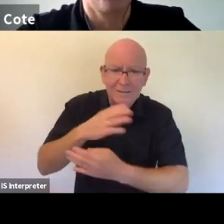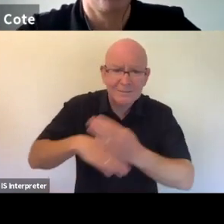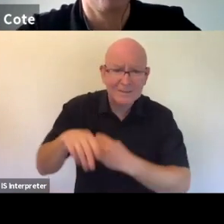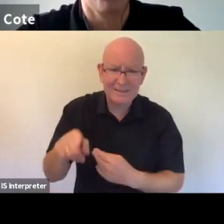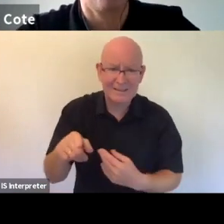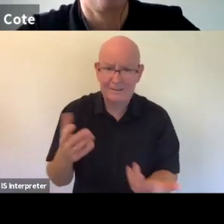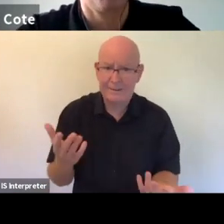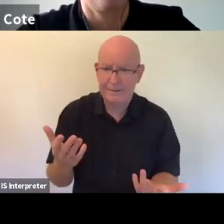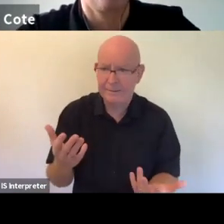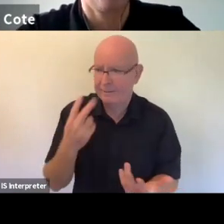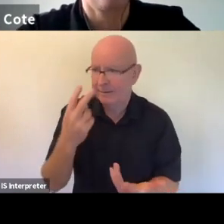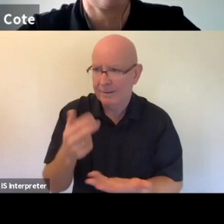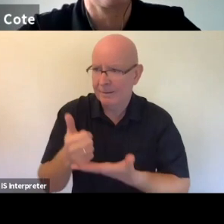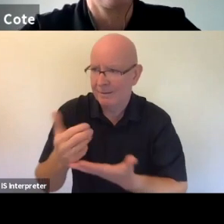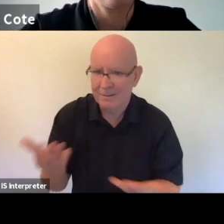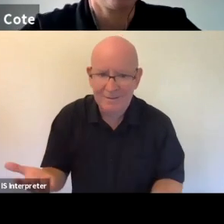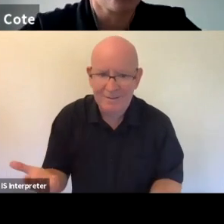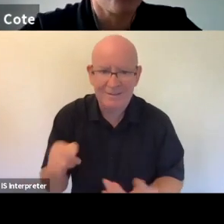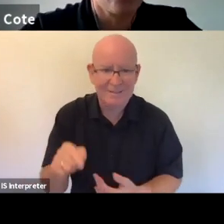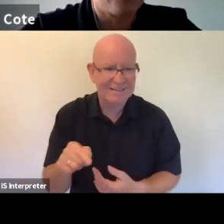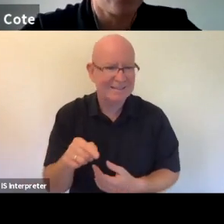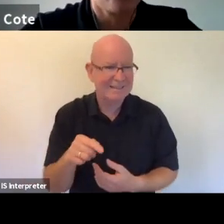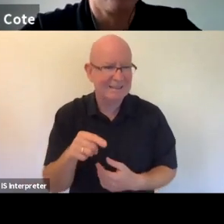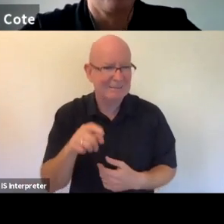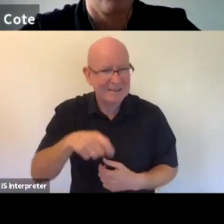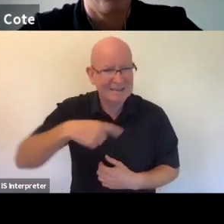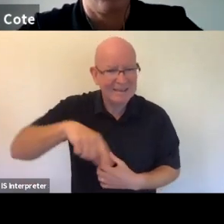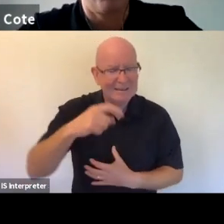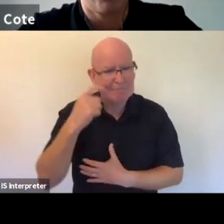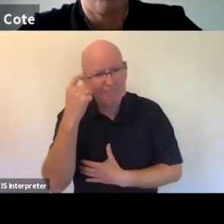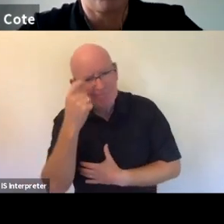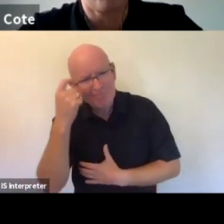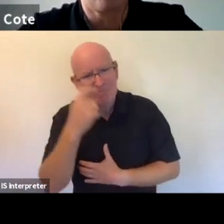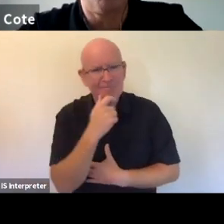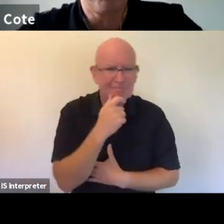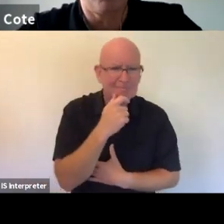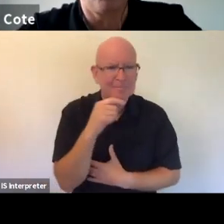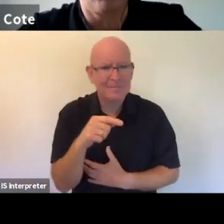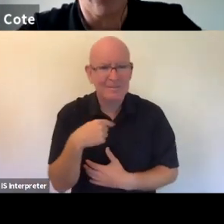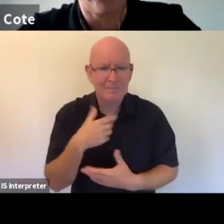and coverage of disability-related costs, across the lifecycle with schemes that are compatible with work